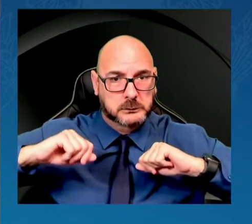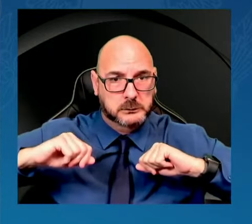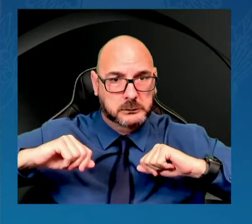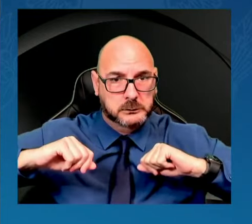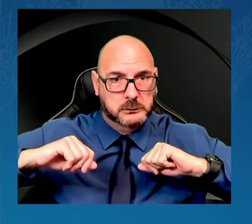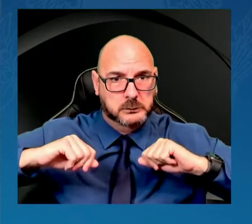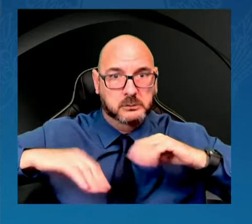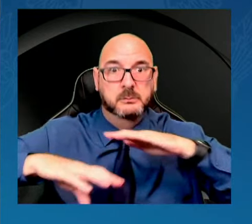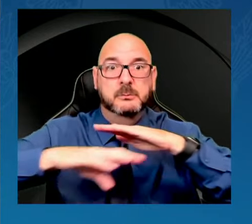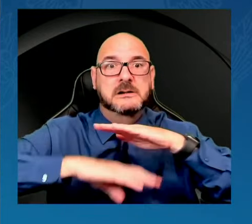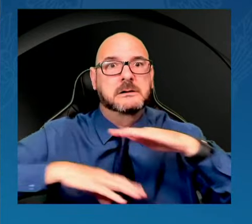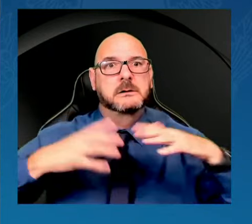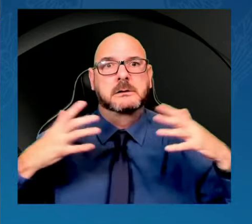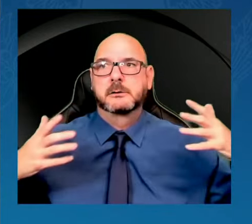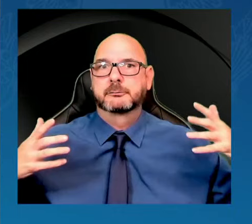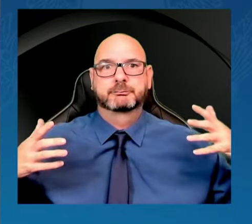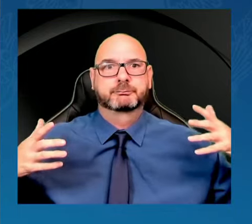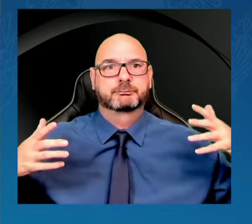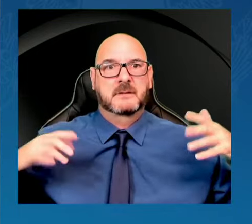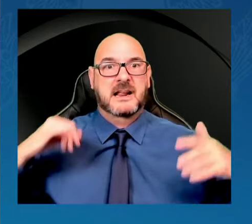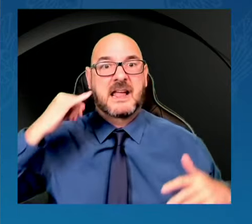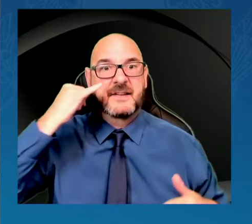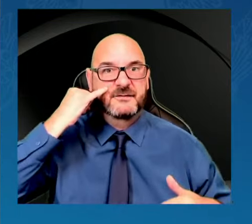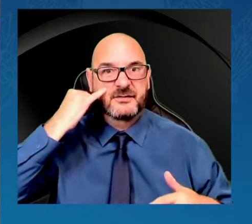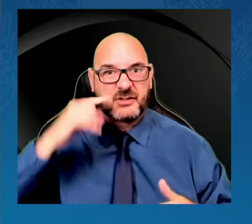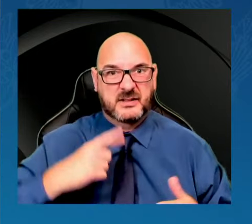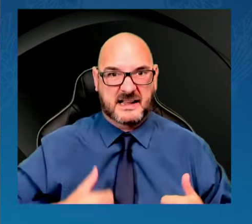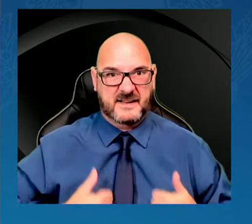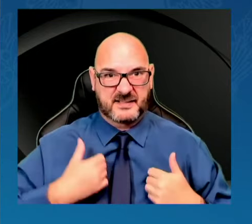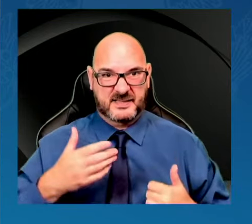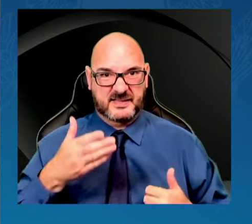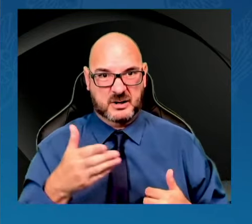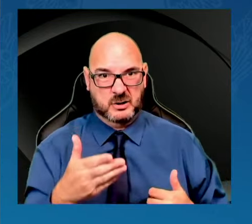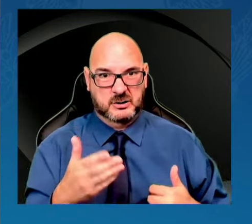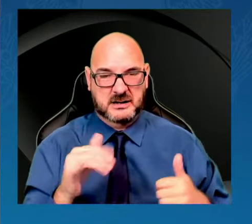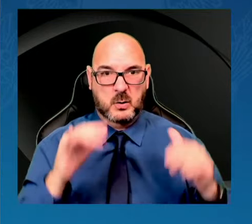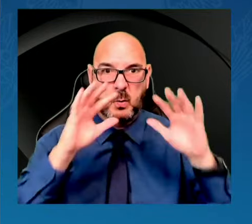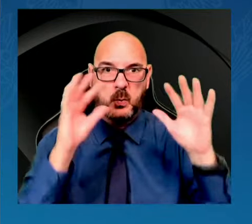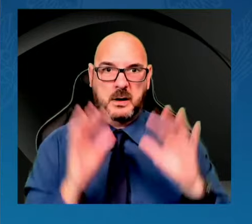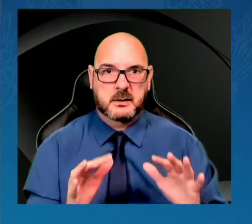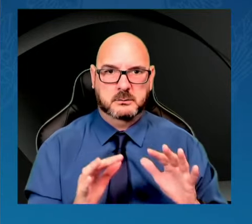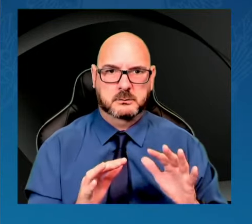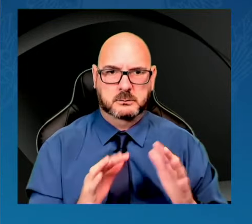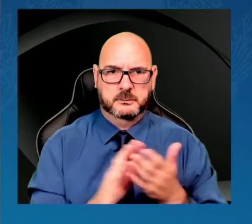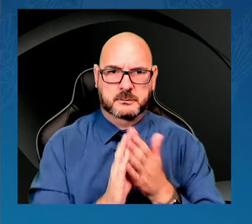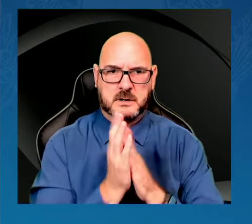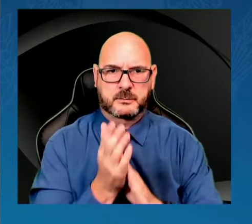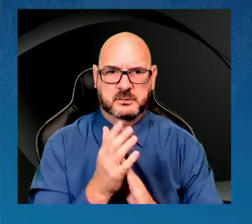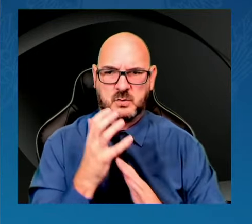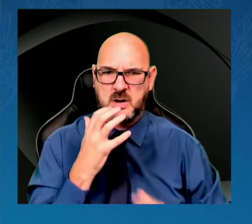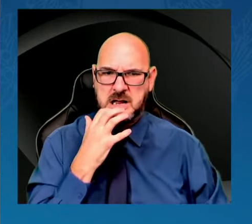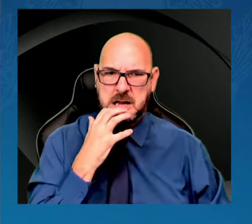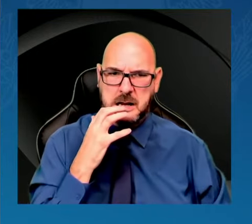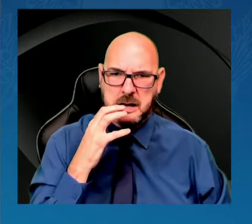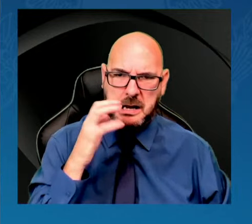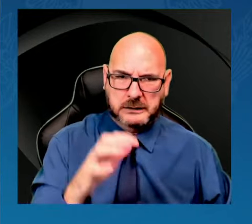If -- if you live in a climate that gets very hot and there's no shade, where it's all concrete --